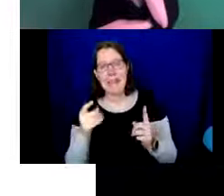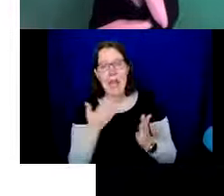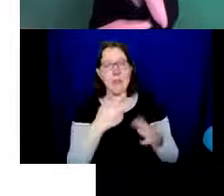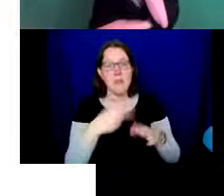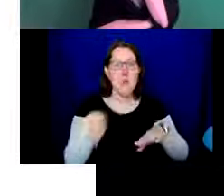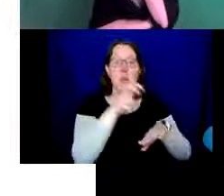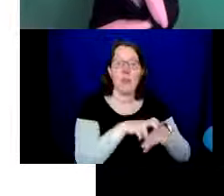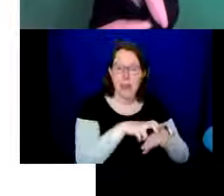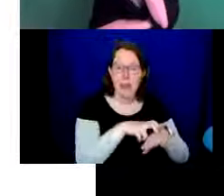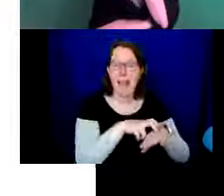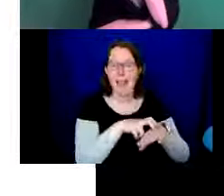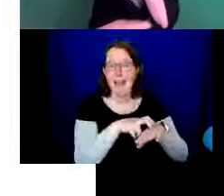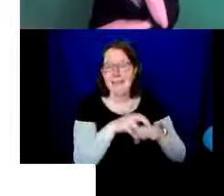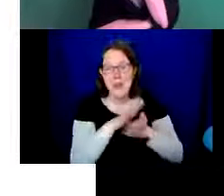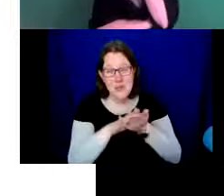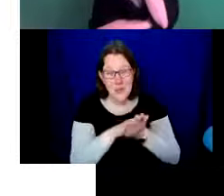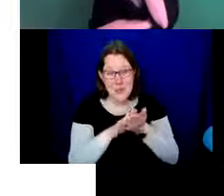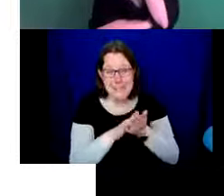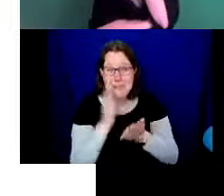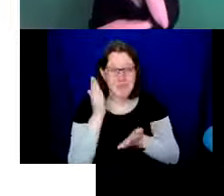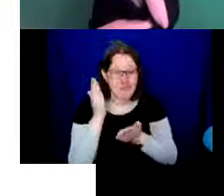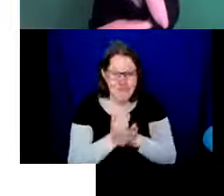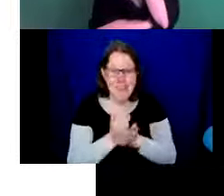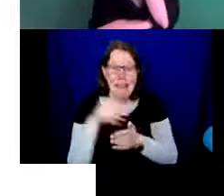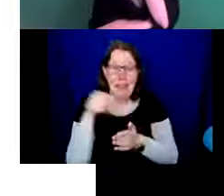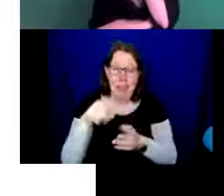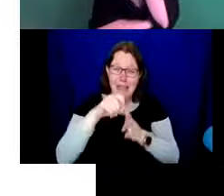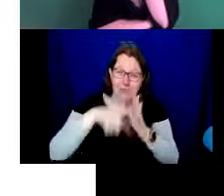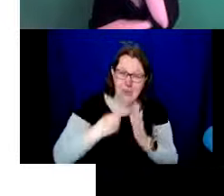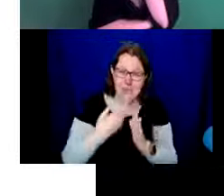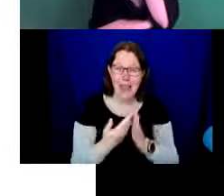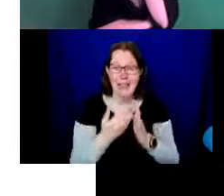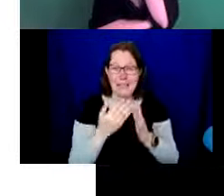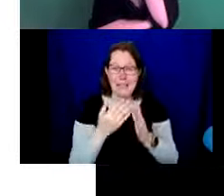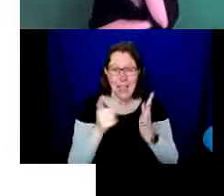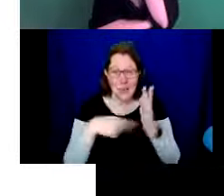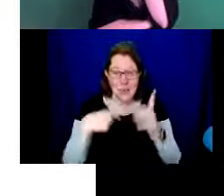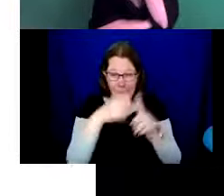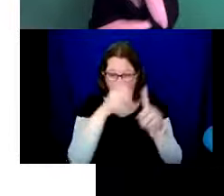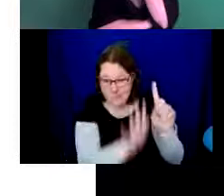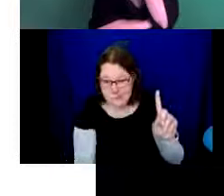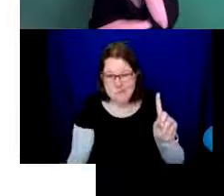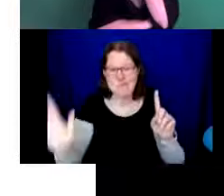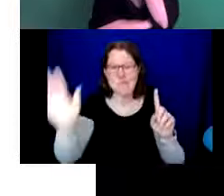the geographical spread is massive and there's no reason that you as an artist in cornwall